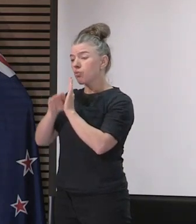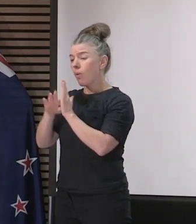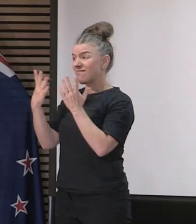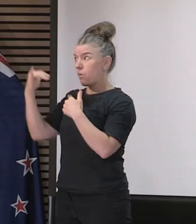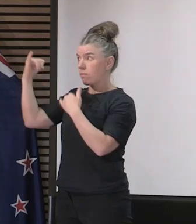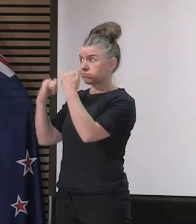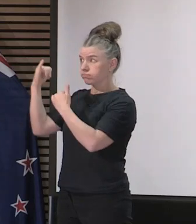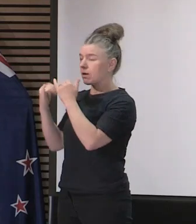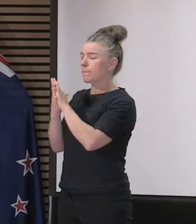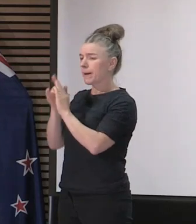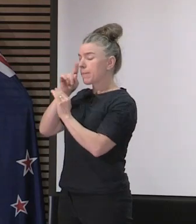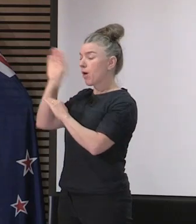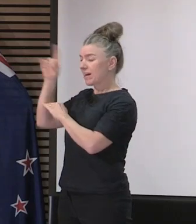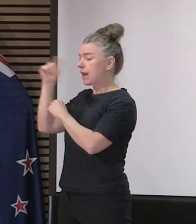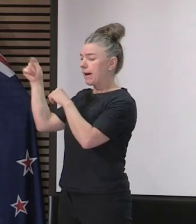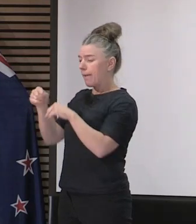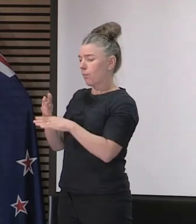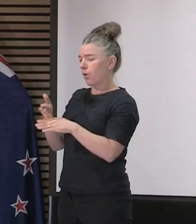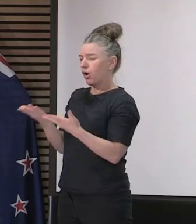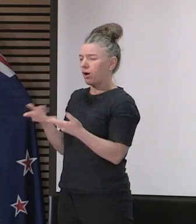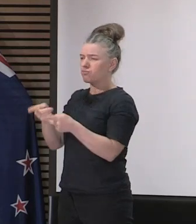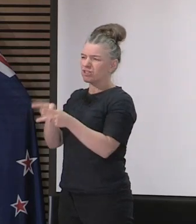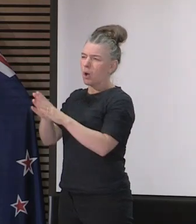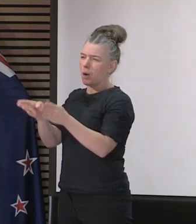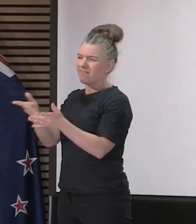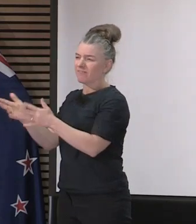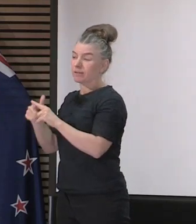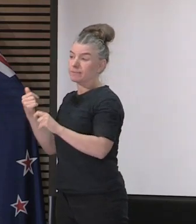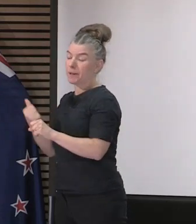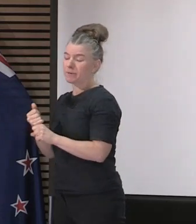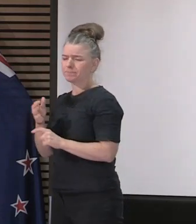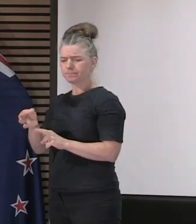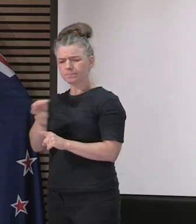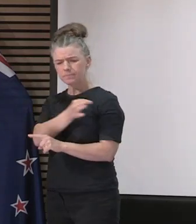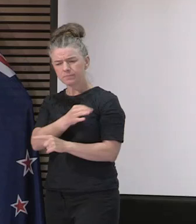advice in case we needed to change the immigration